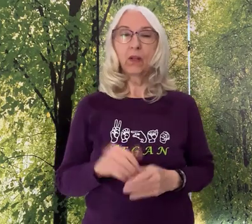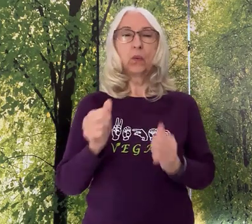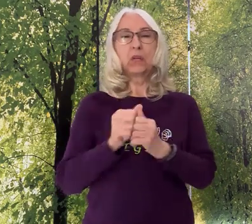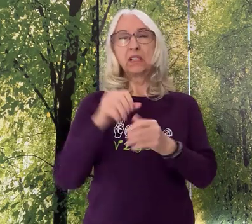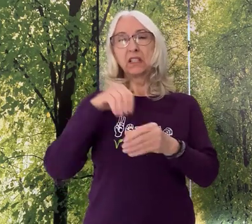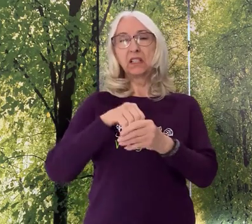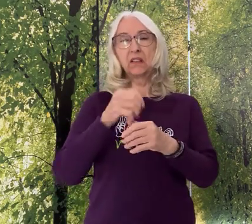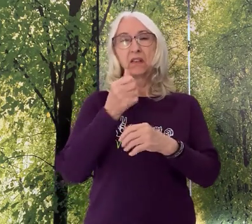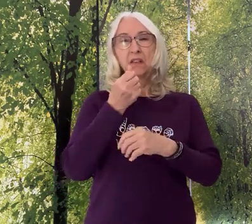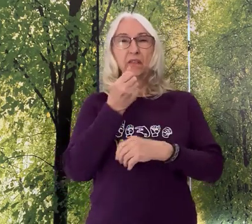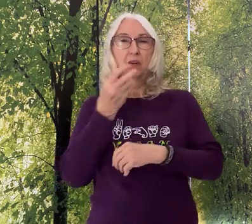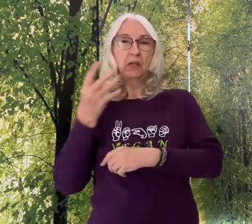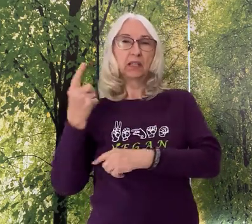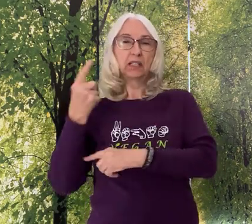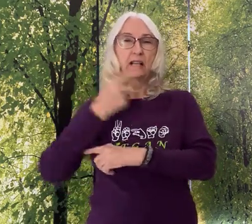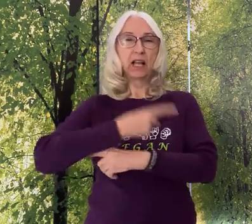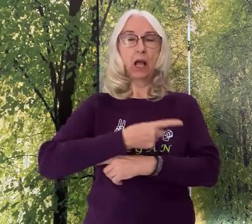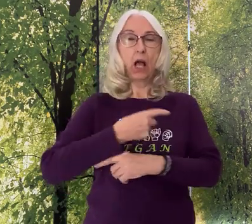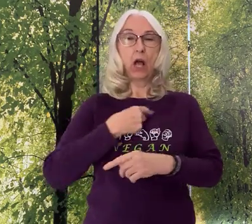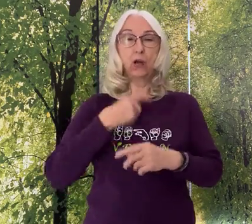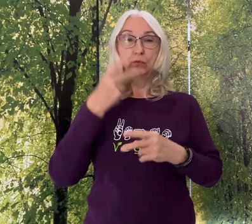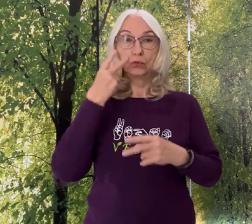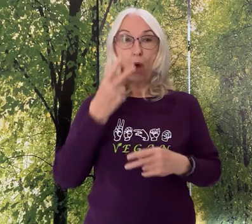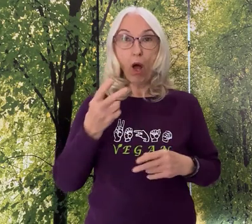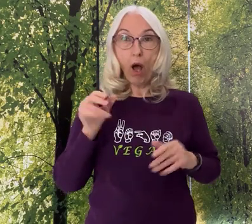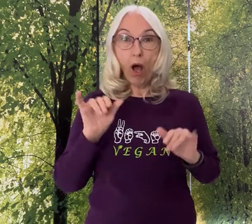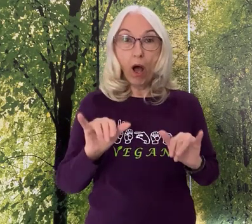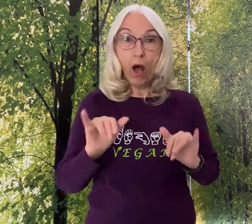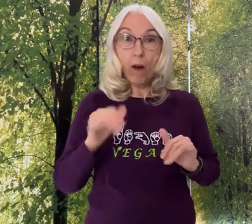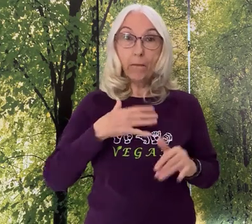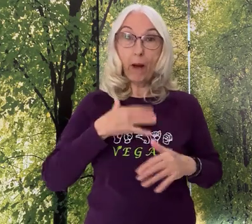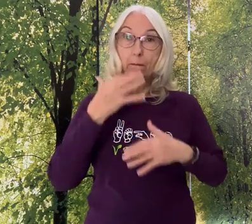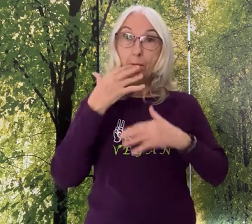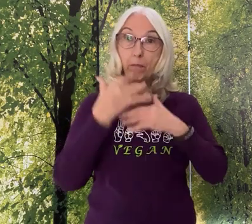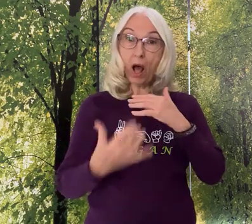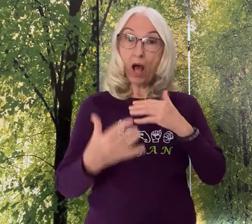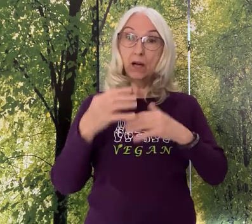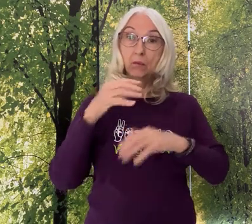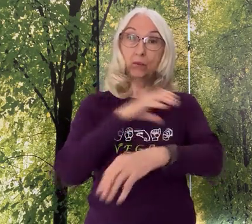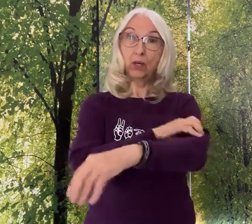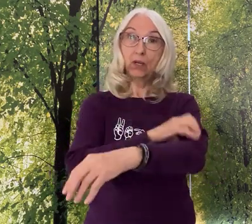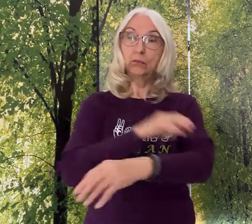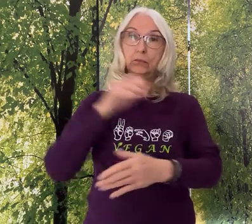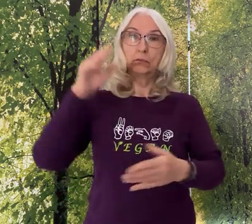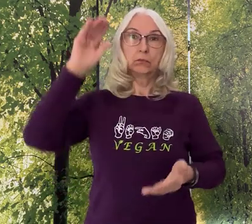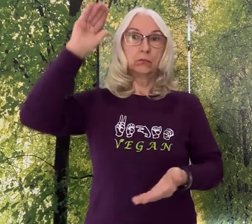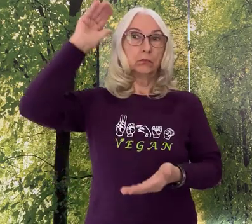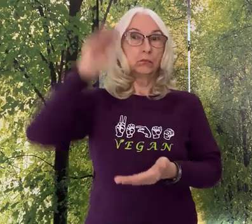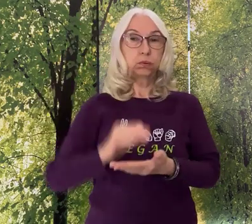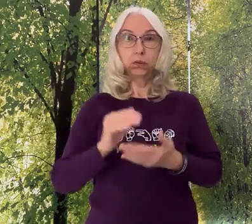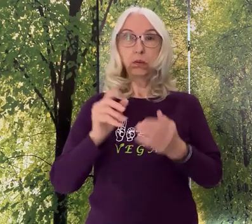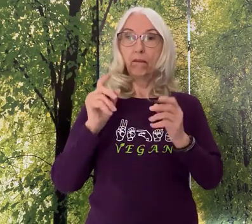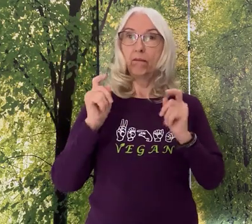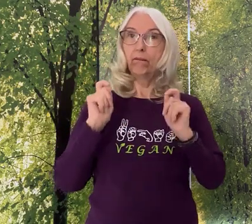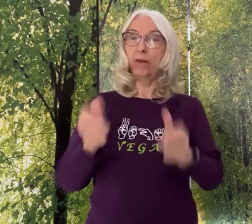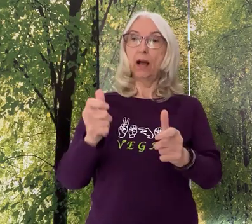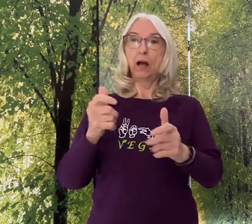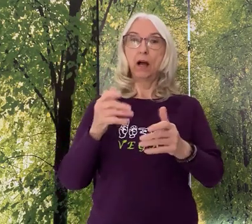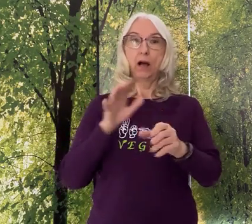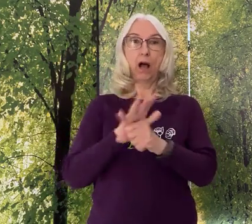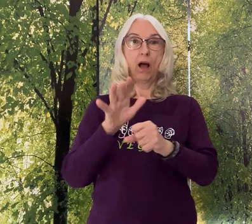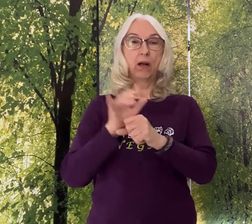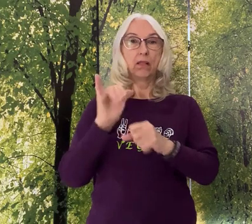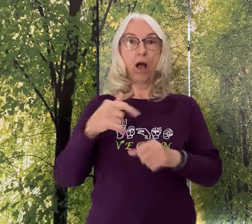Within a couple of days, I saw my blood pressure drop quickly enough that